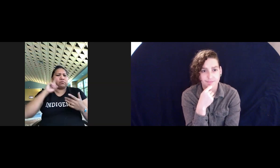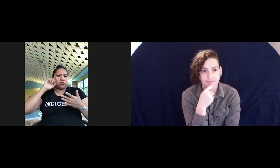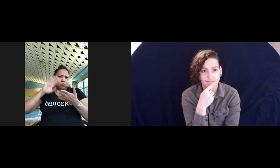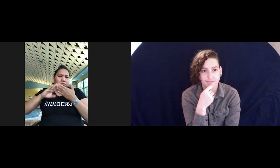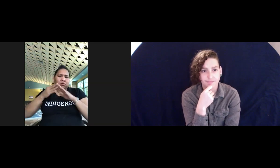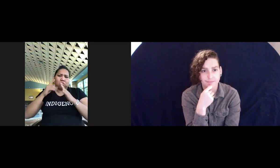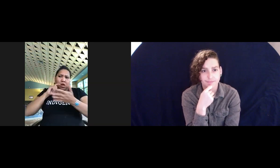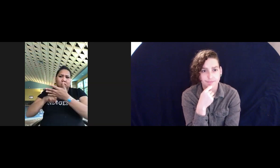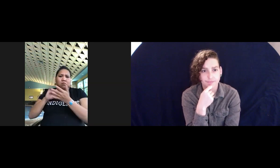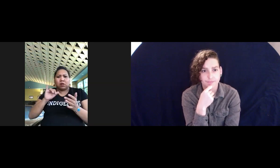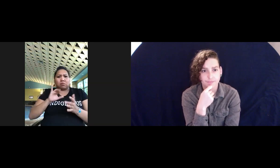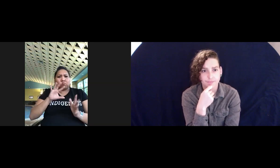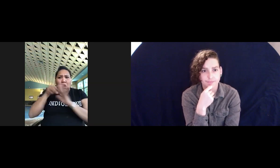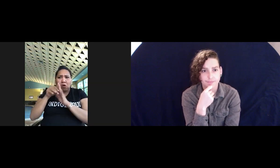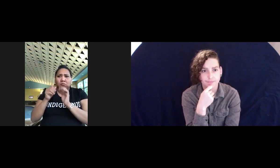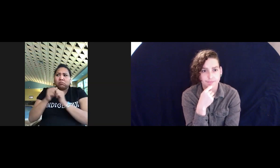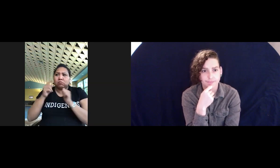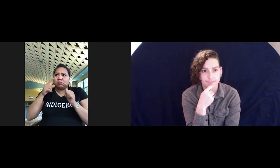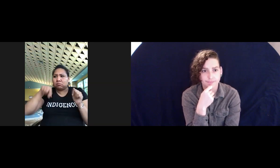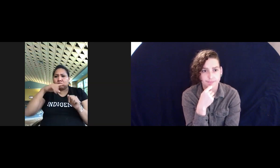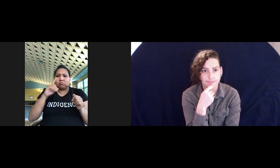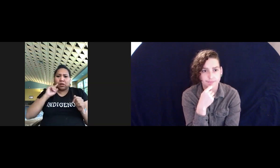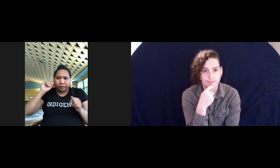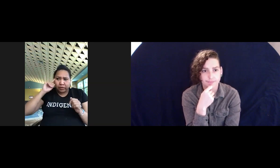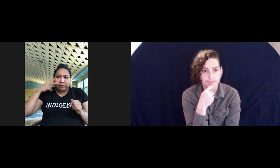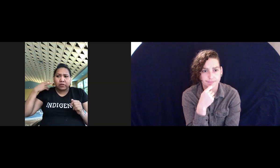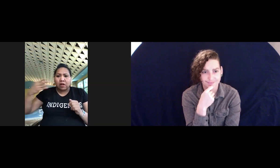I want the Deaf community to recognize and become involved in Native American heritage